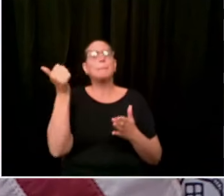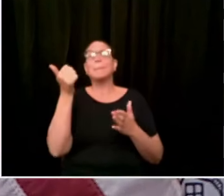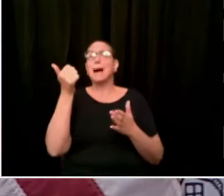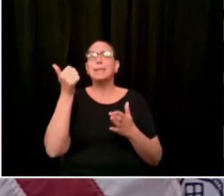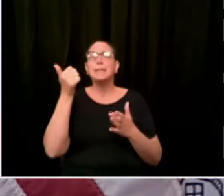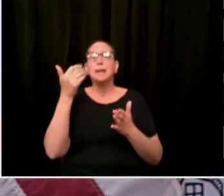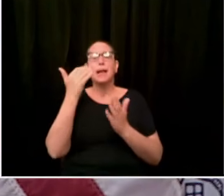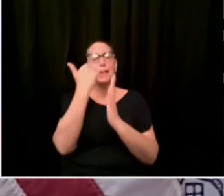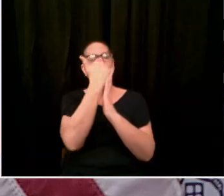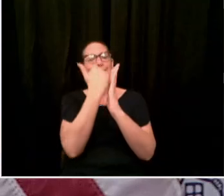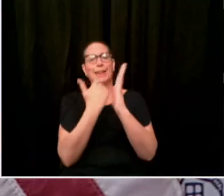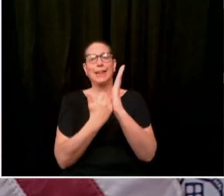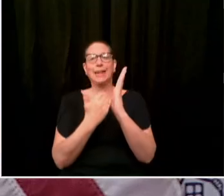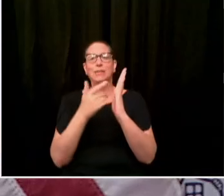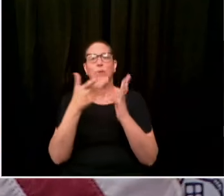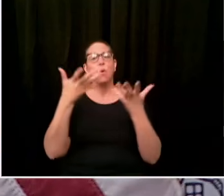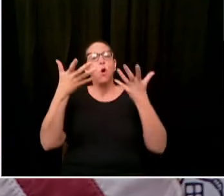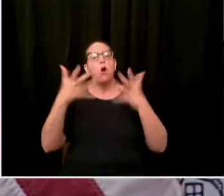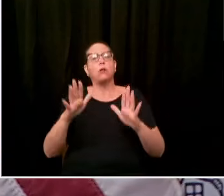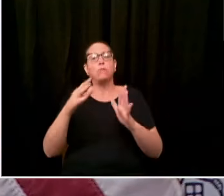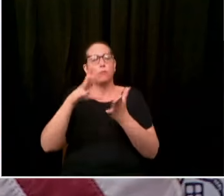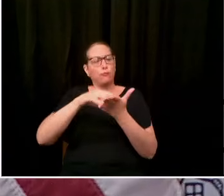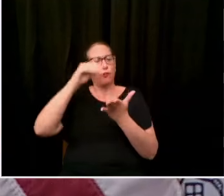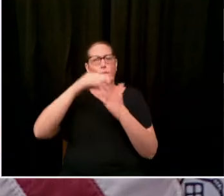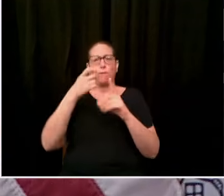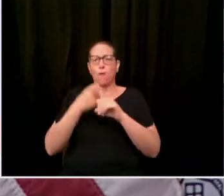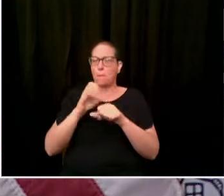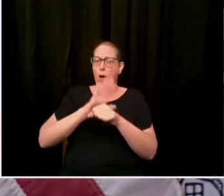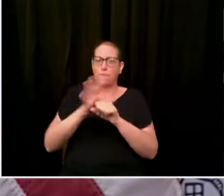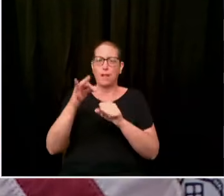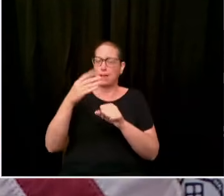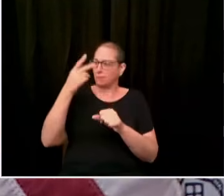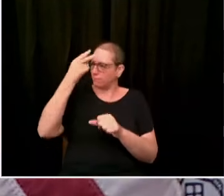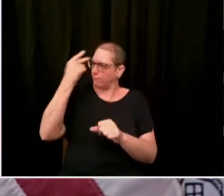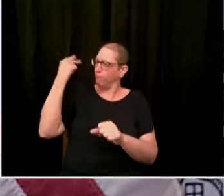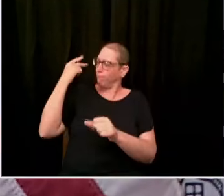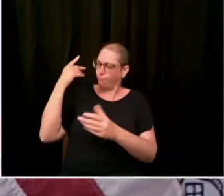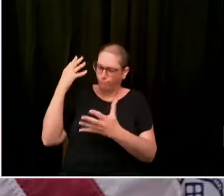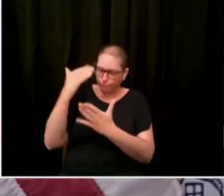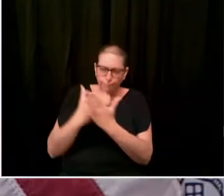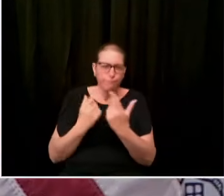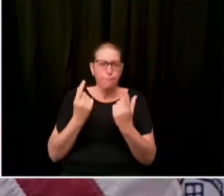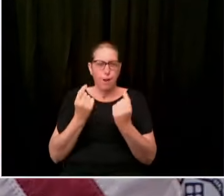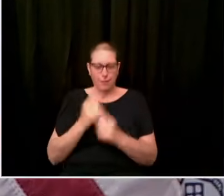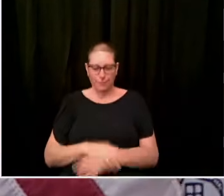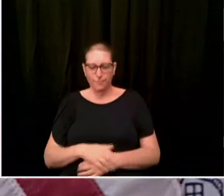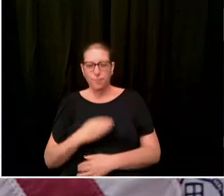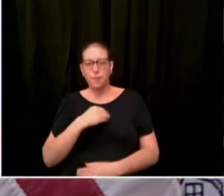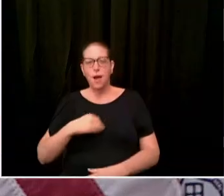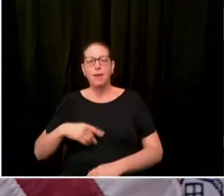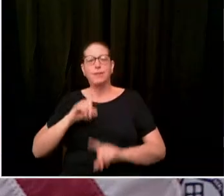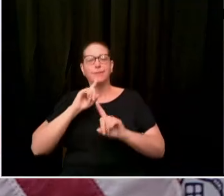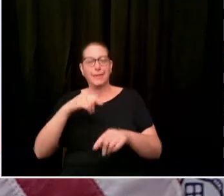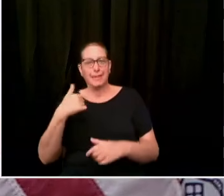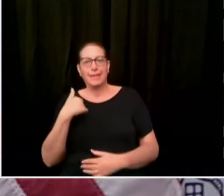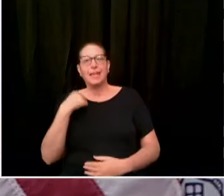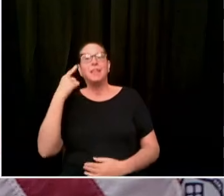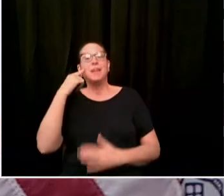RECOVERED AND